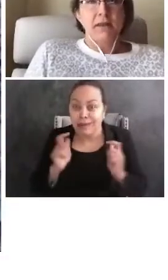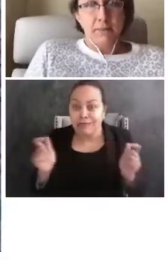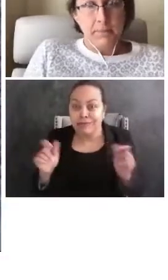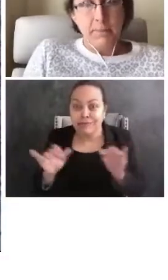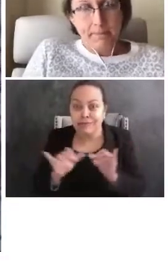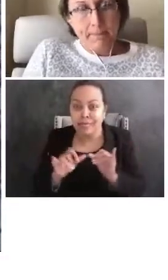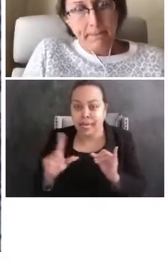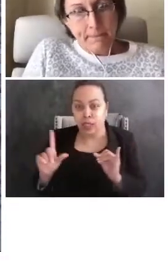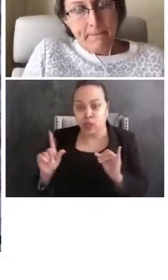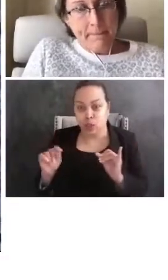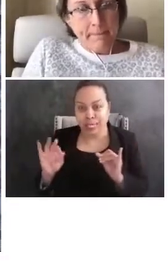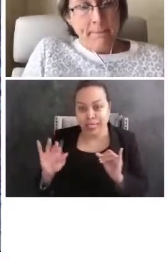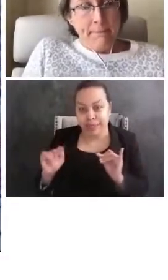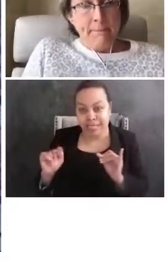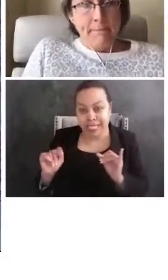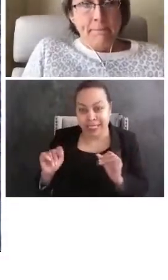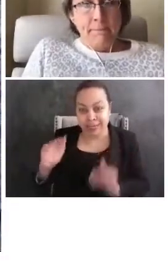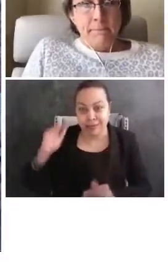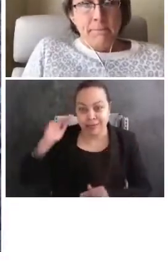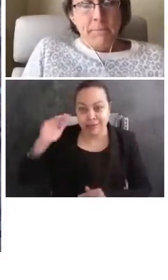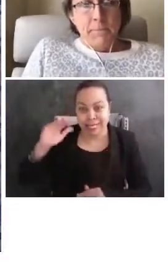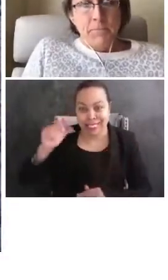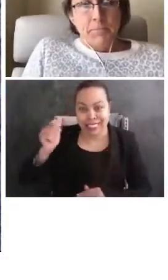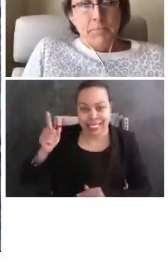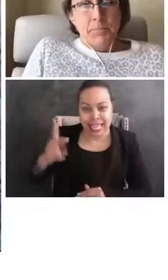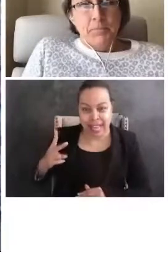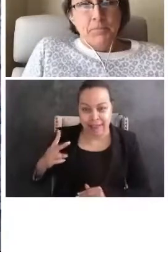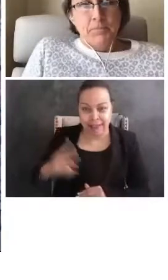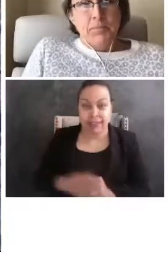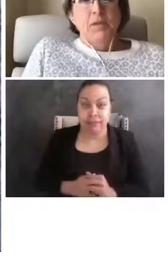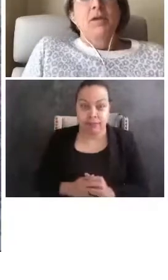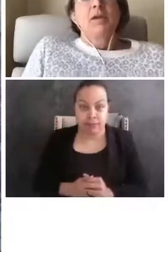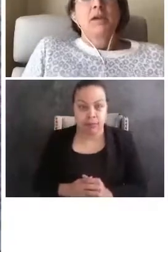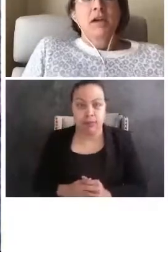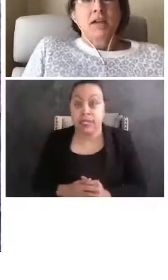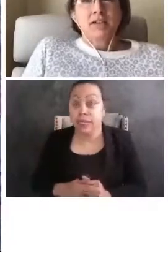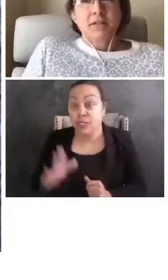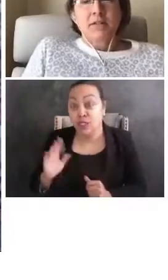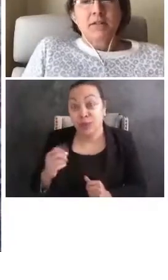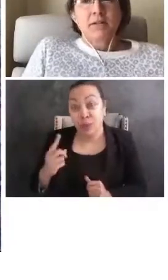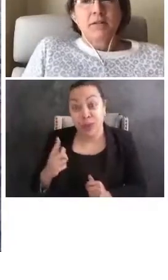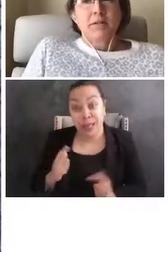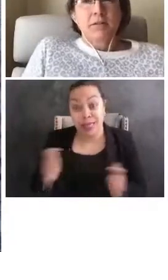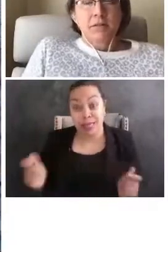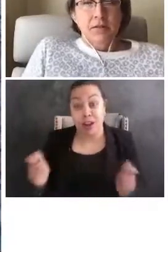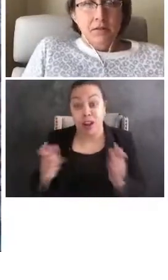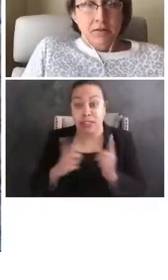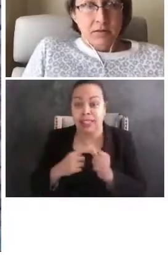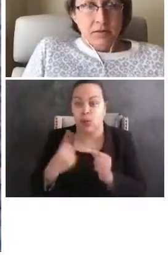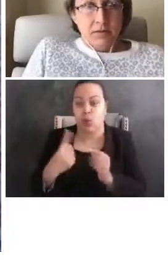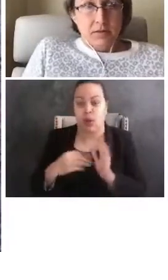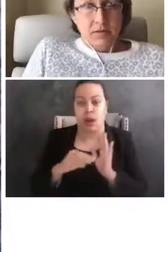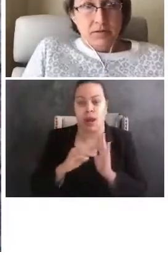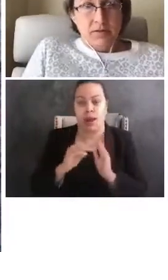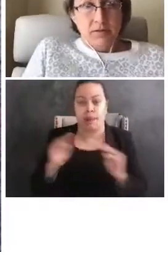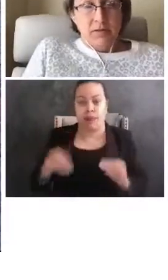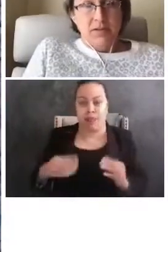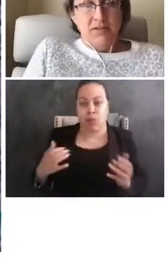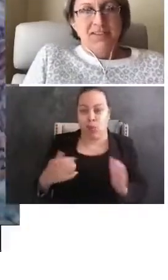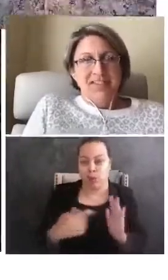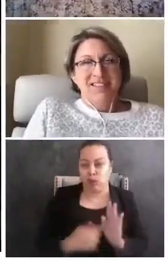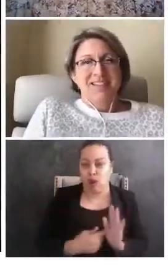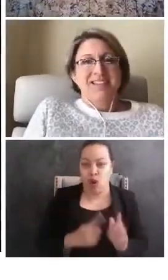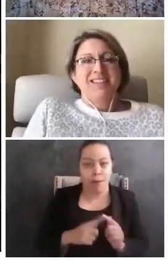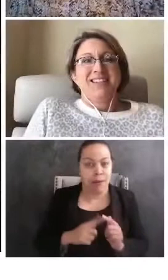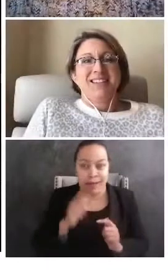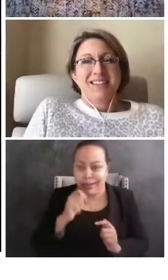Jeffrey: You had a museum that wanted to show it but didn't have a large enough space, so